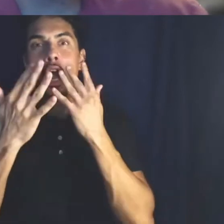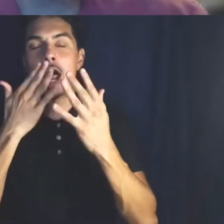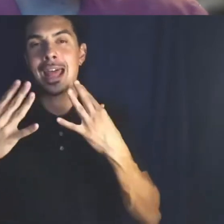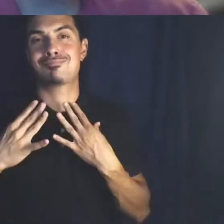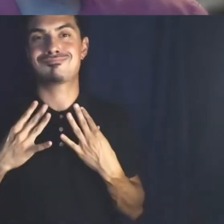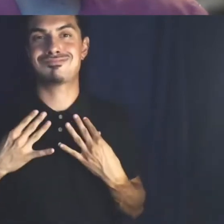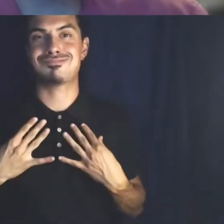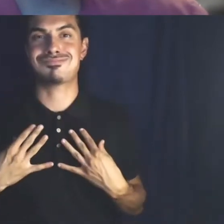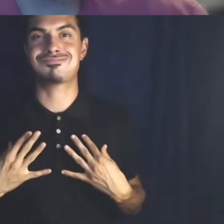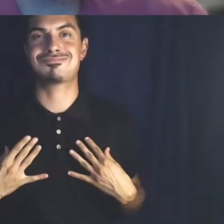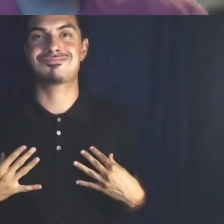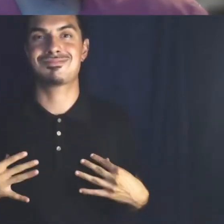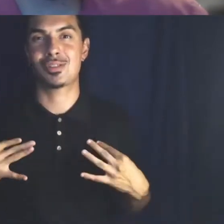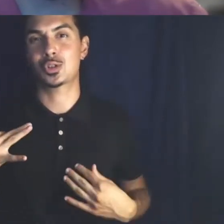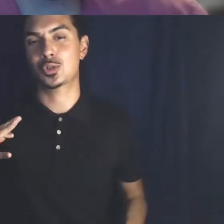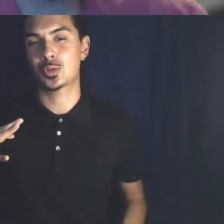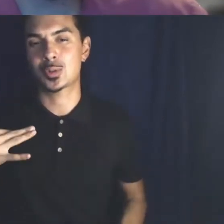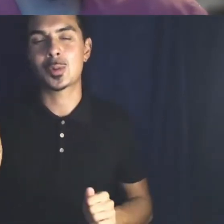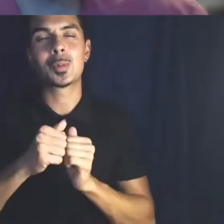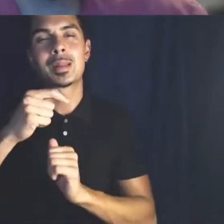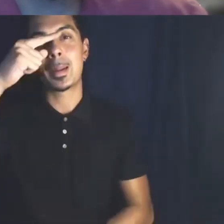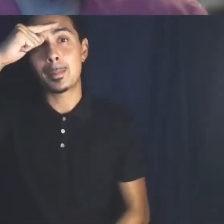with a black background behind me.